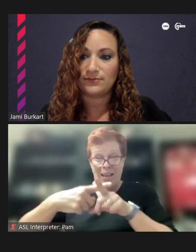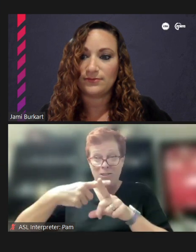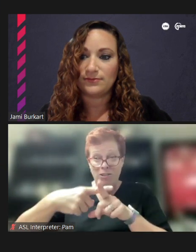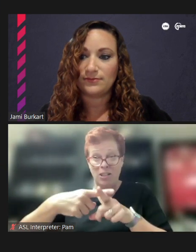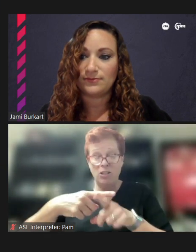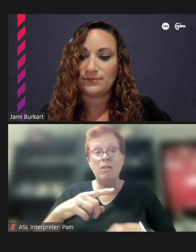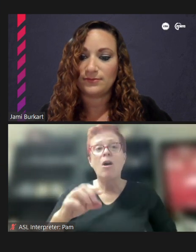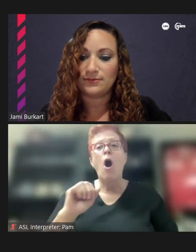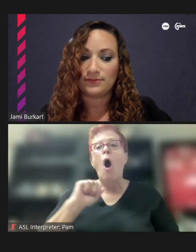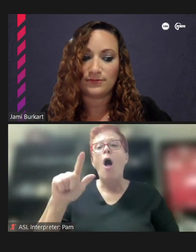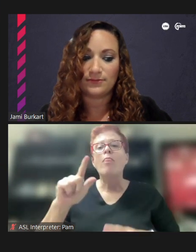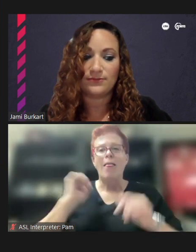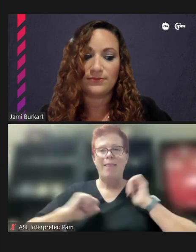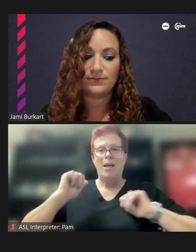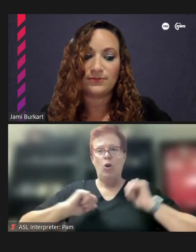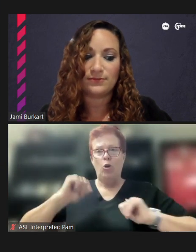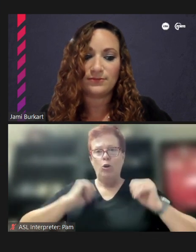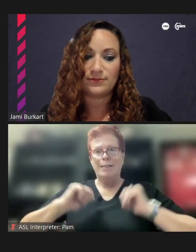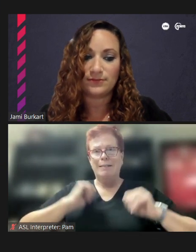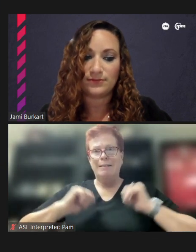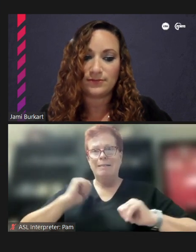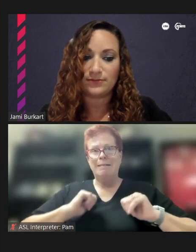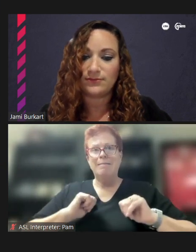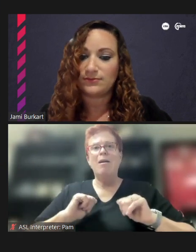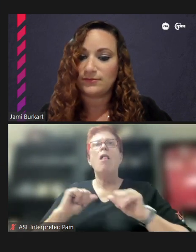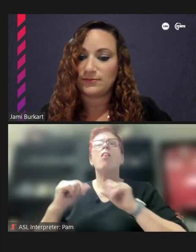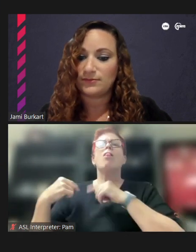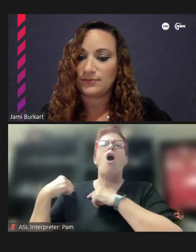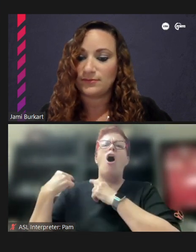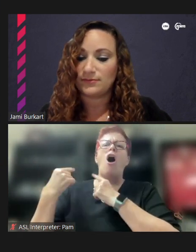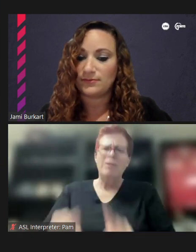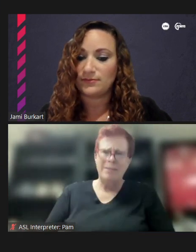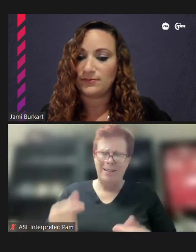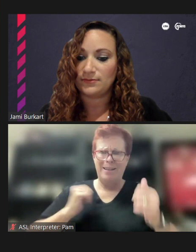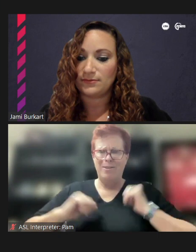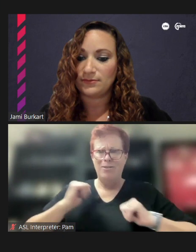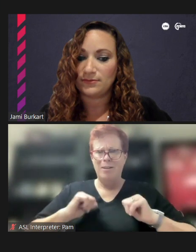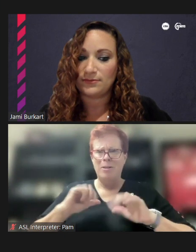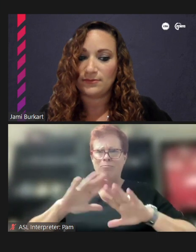all the theaters and the long-standing entertainment districts starting from the 1920s.